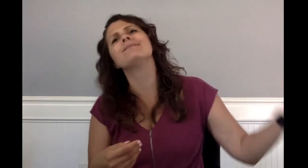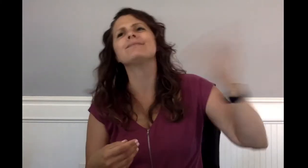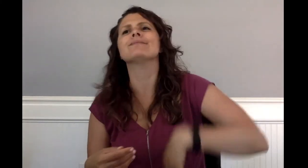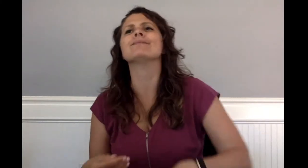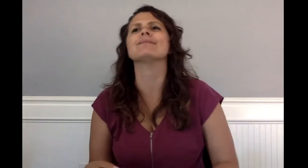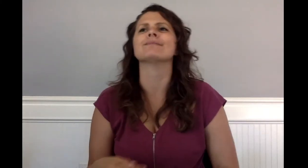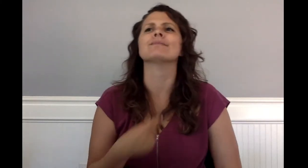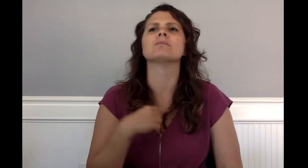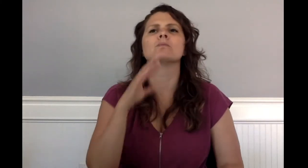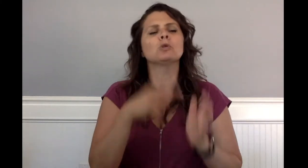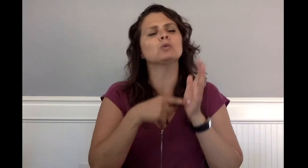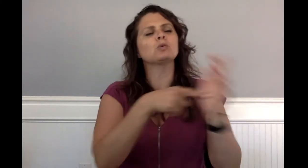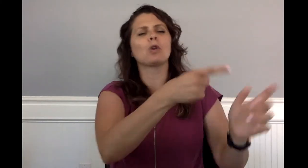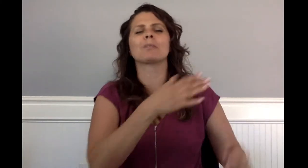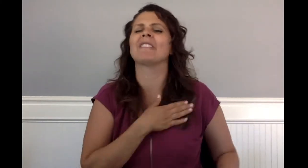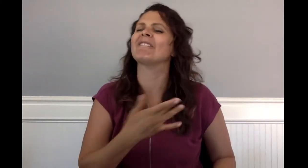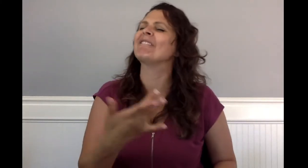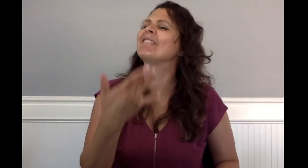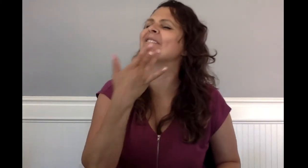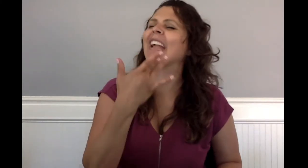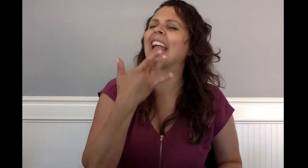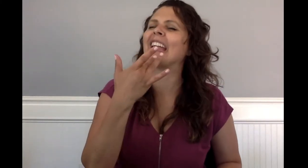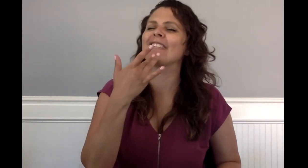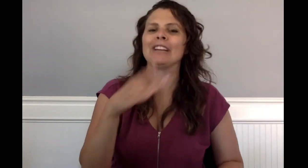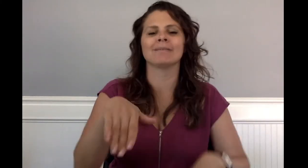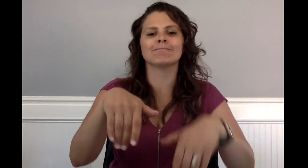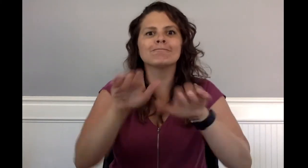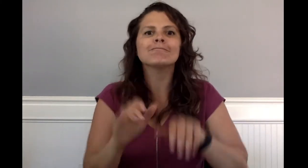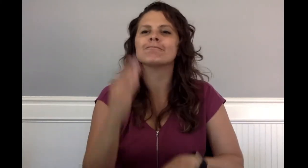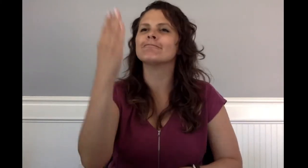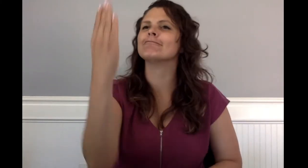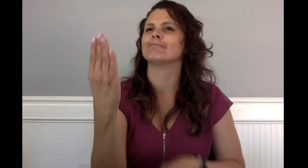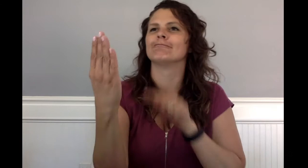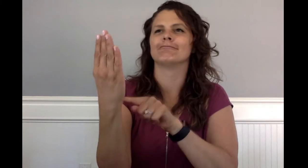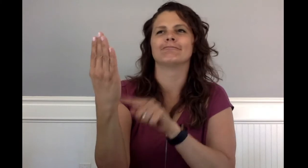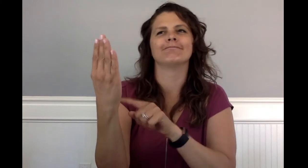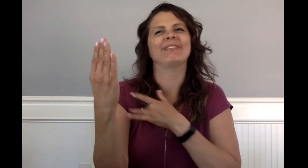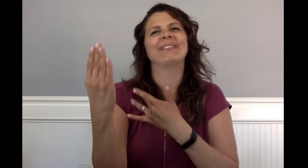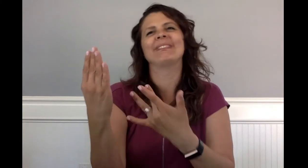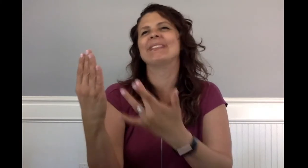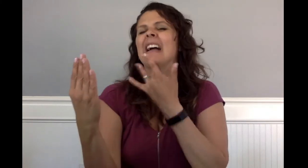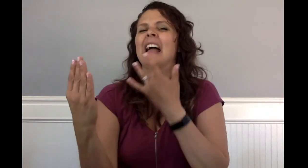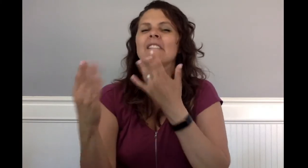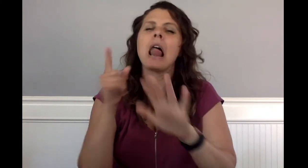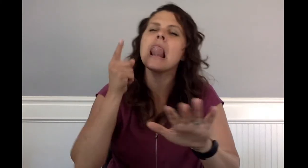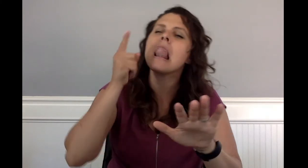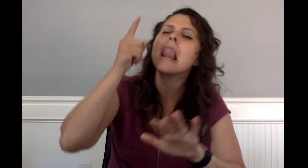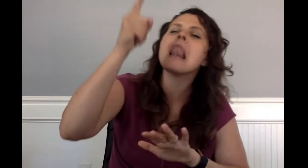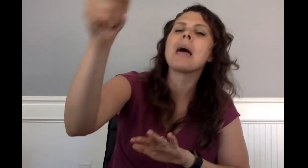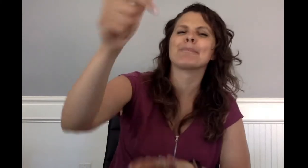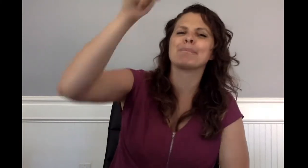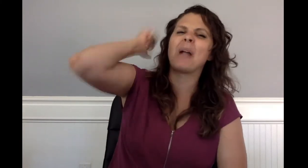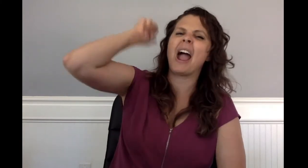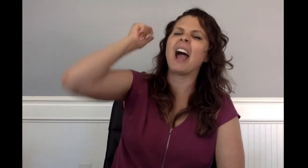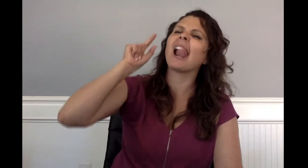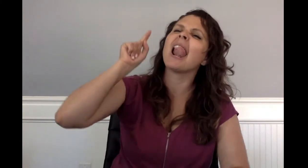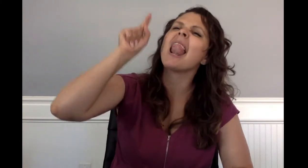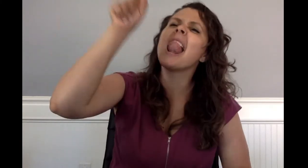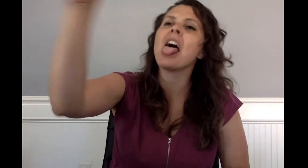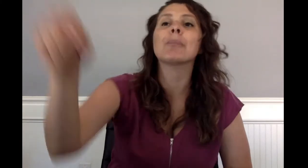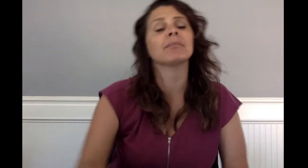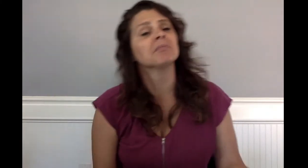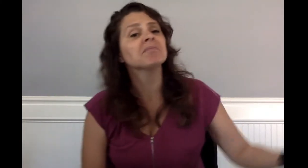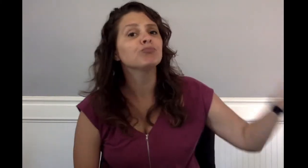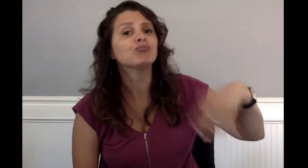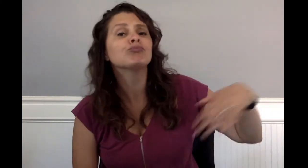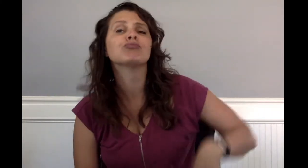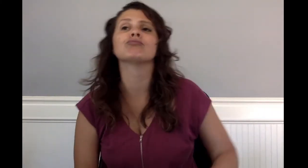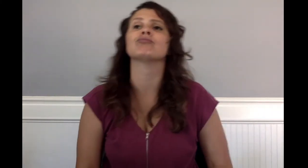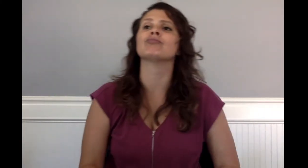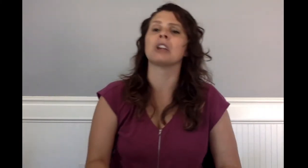“Come on. I’m going to show you my favorite grave here. It’s in the back.”